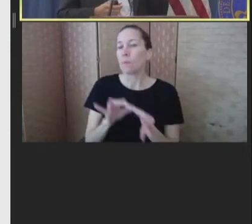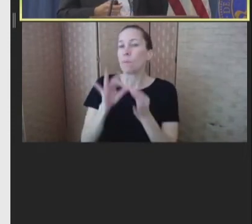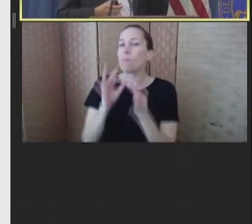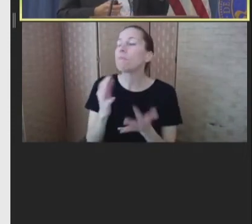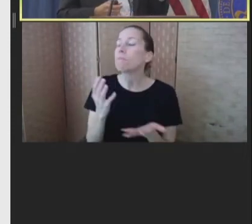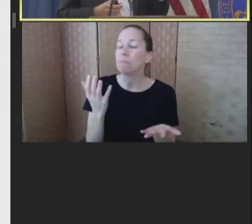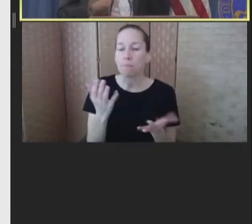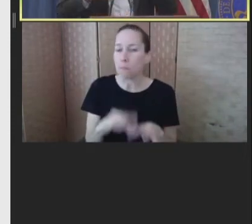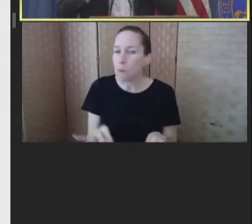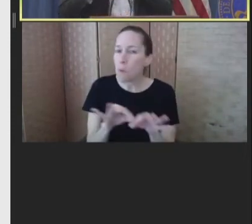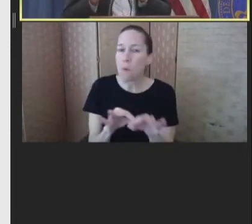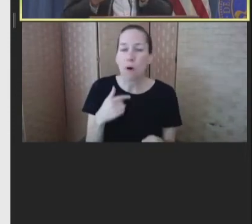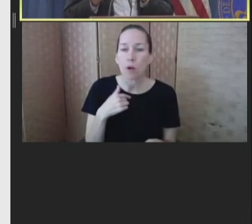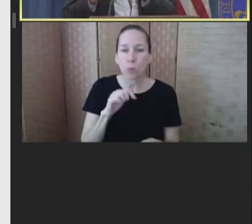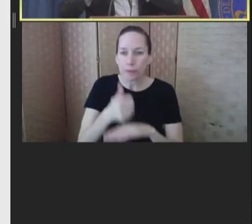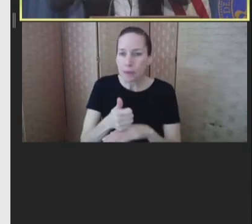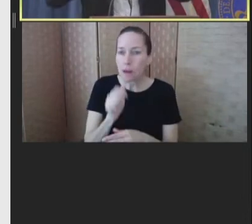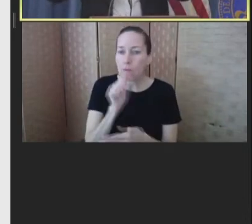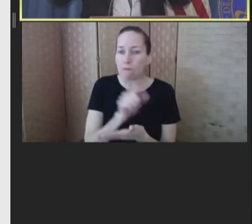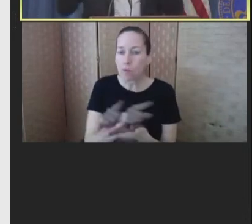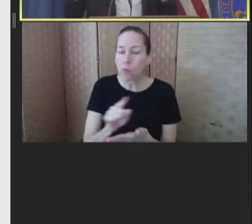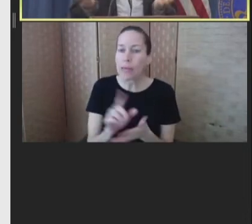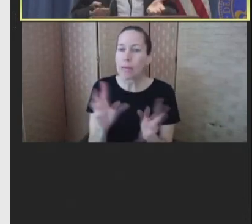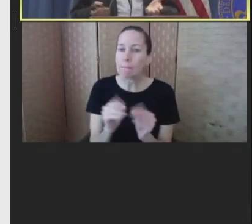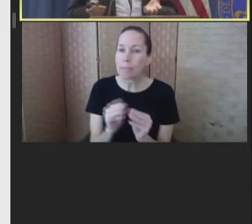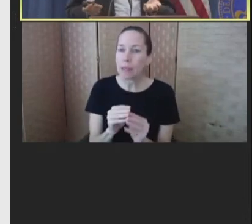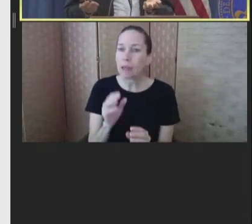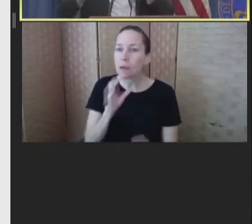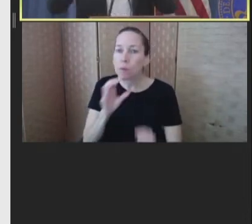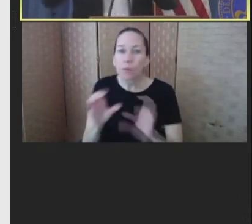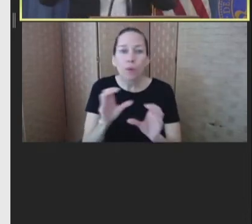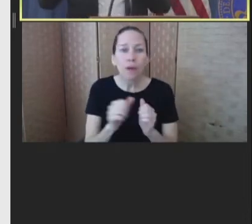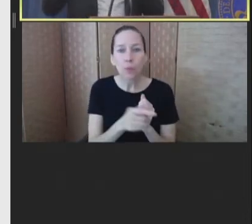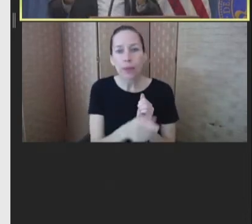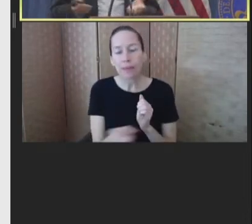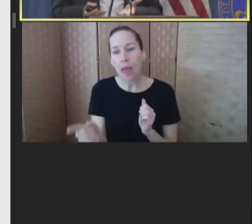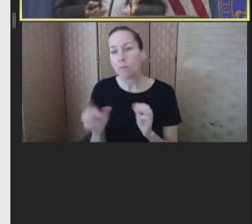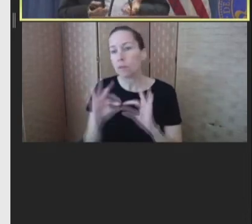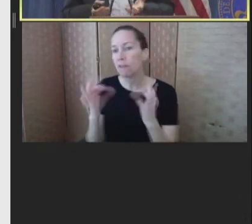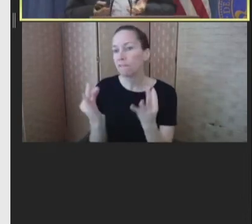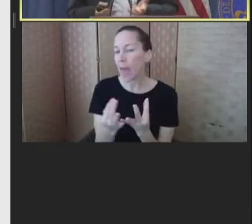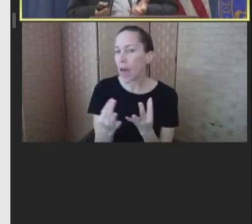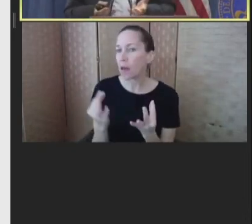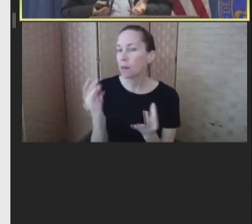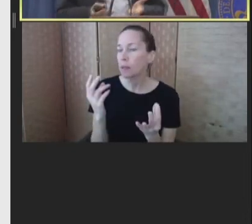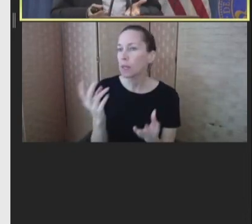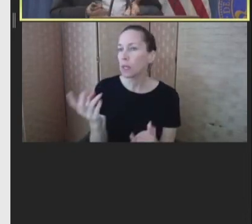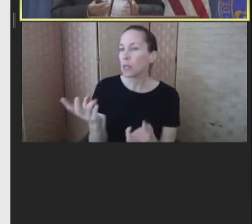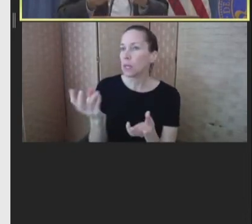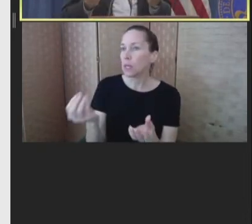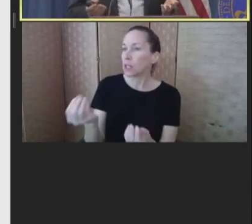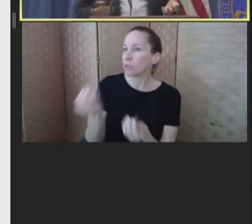all aligned, so that that family is encircled by the same message, basically, no matter where they